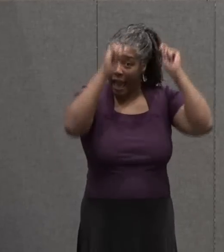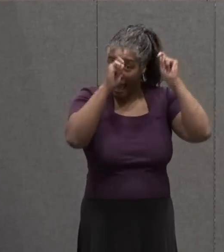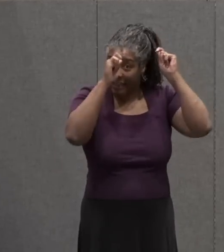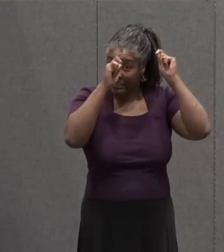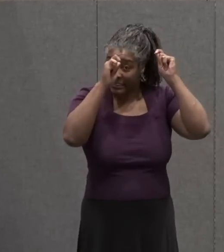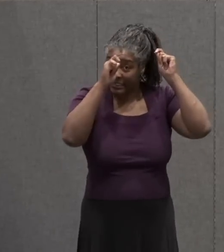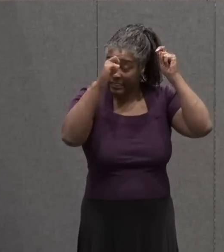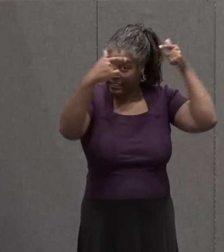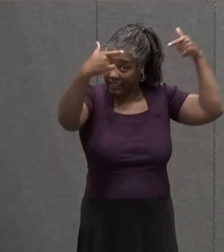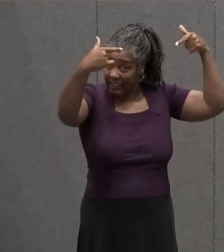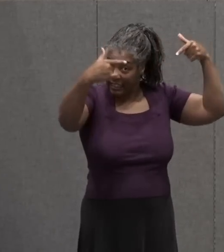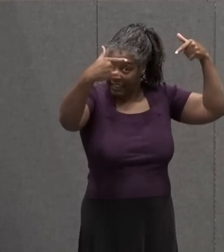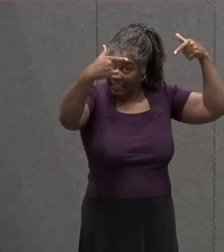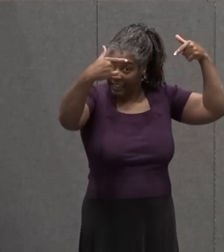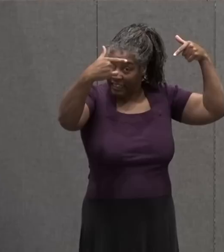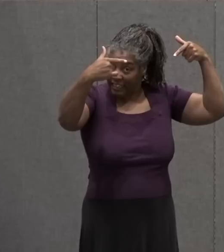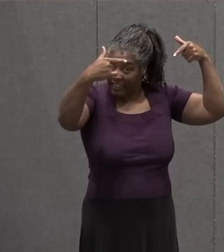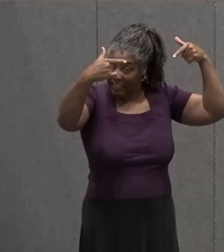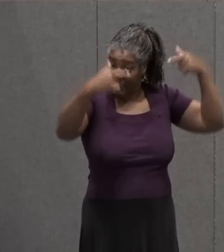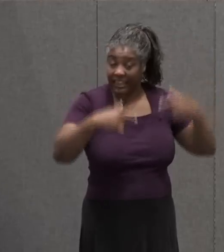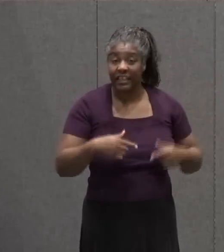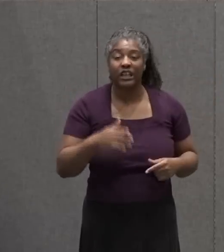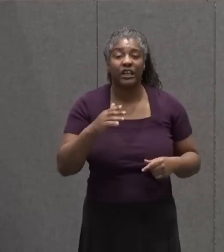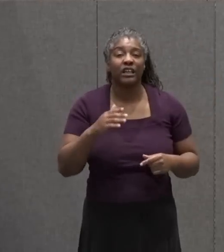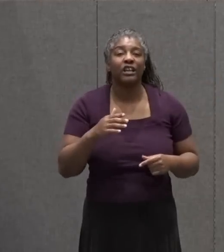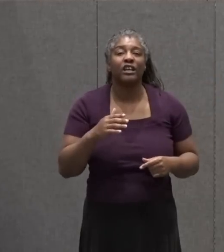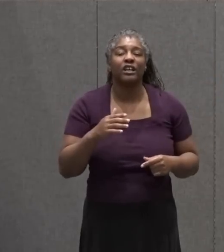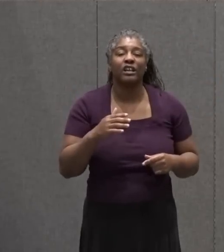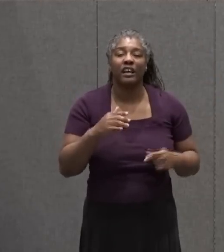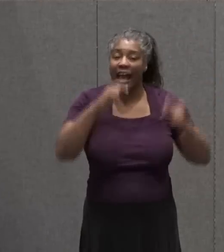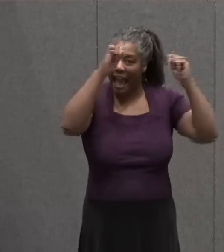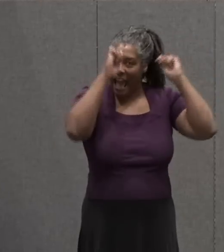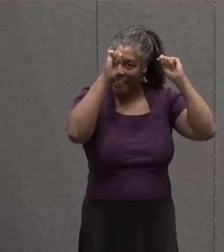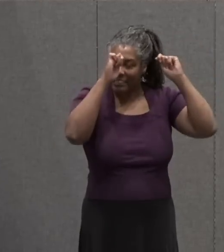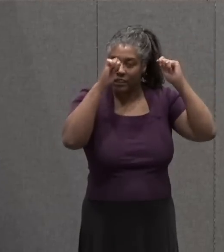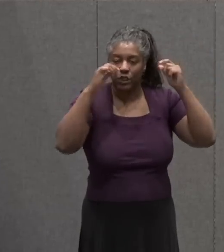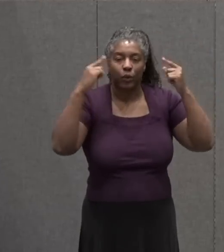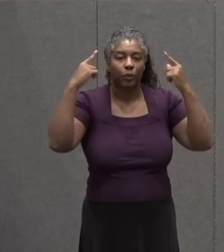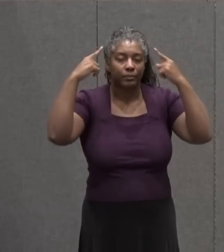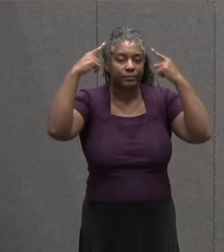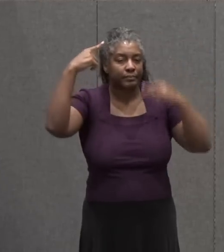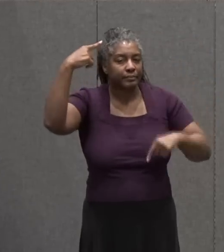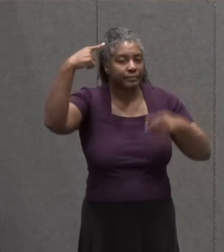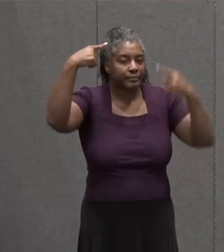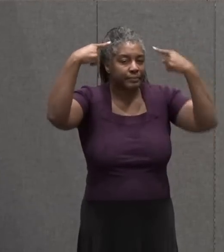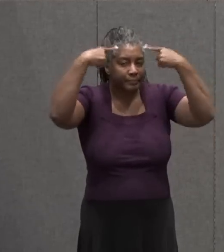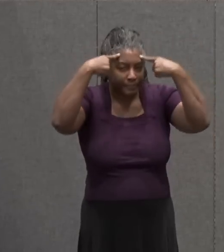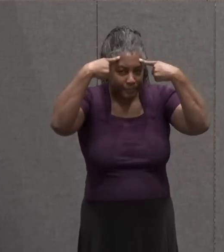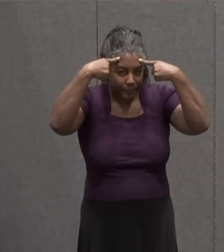to point to our head like this, okay? Let's try it out.